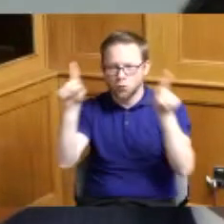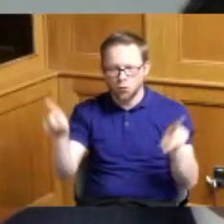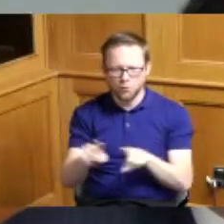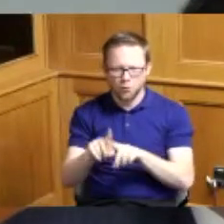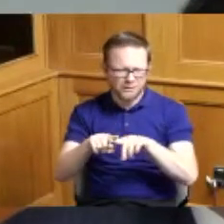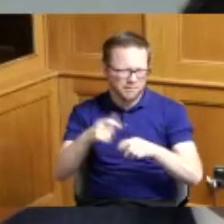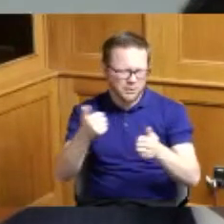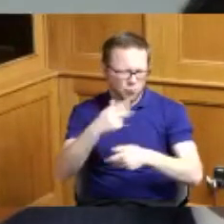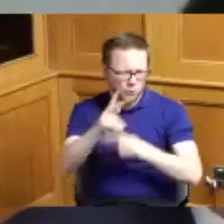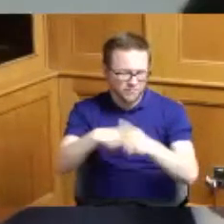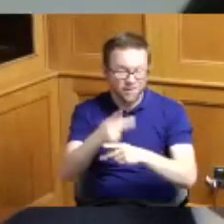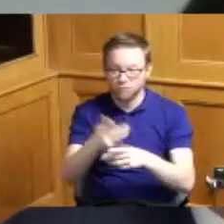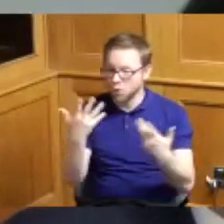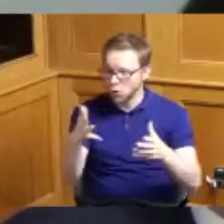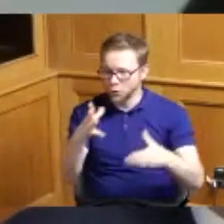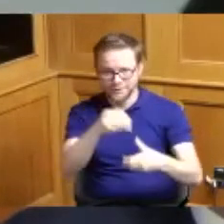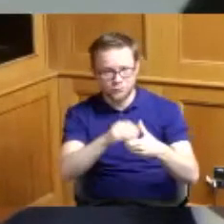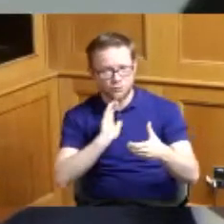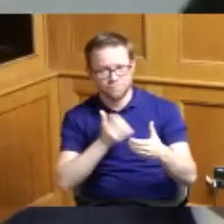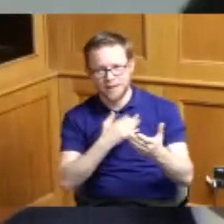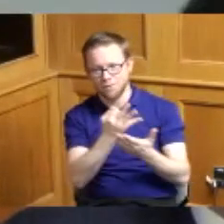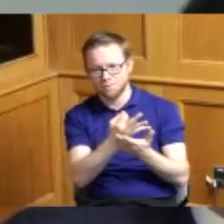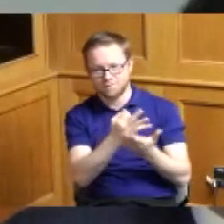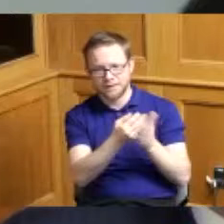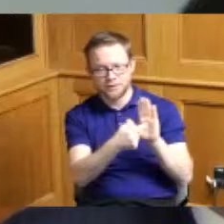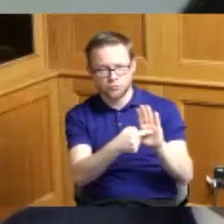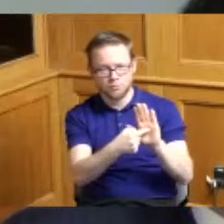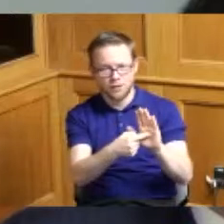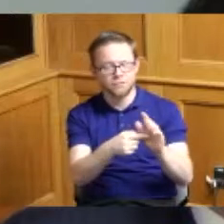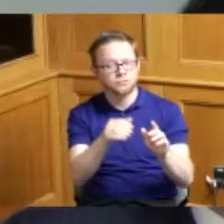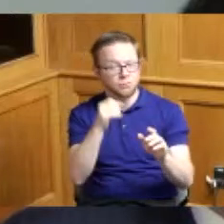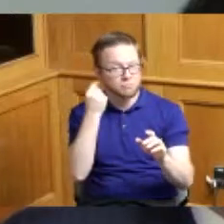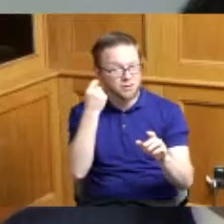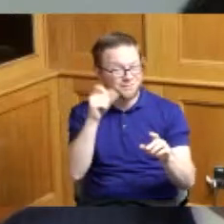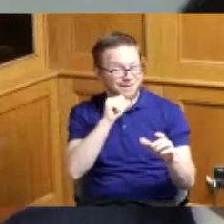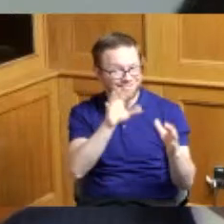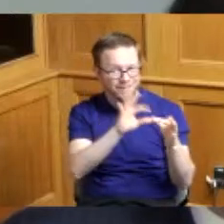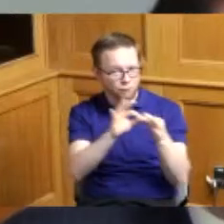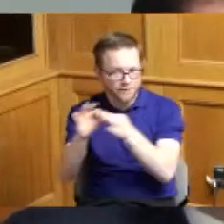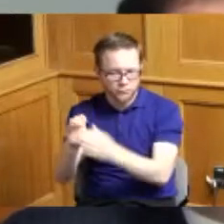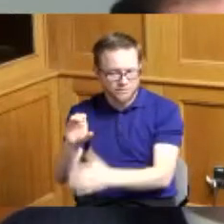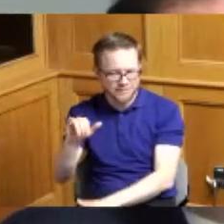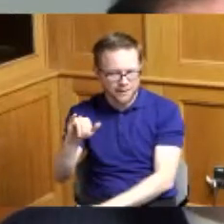our financial model that is one that's outside of the CIP but it isn't our financial model